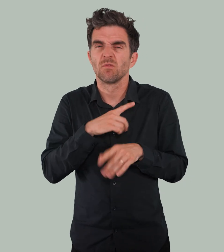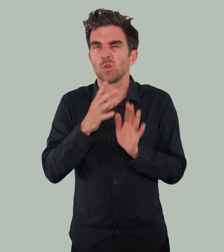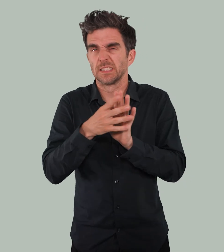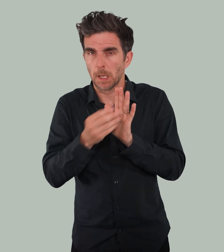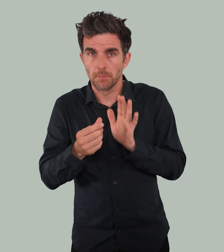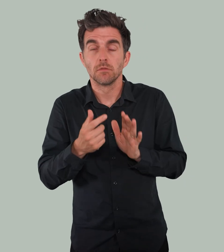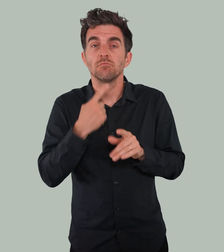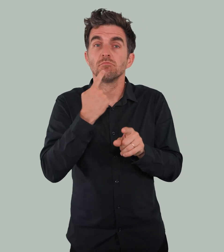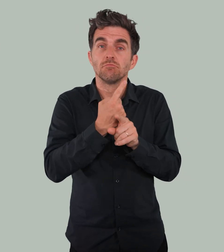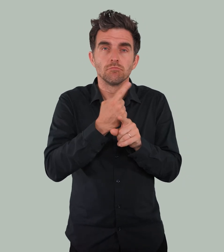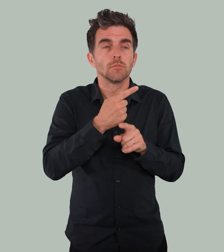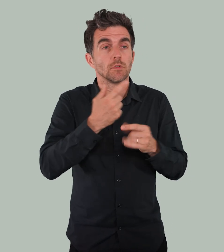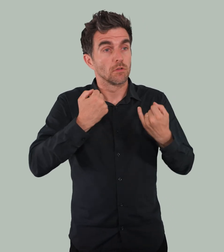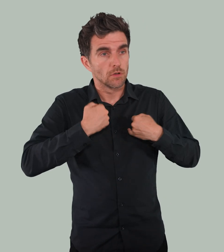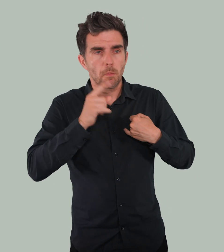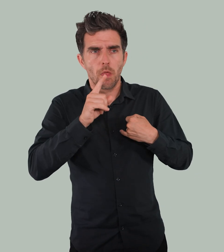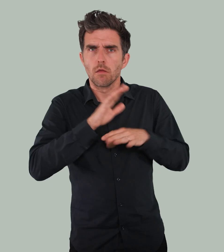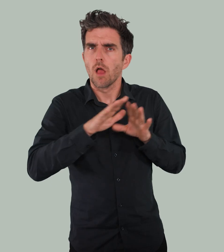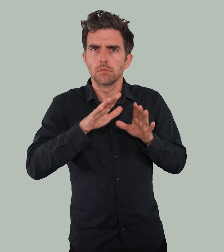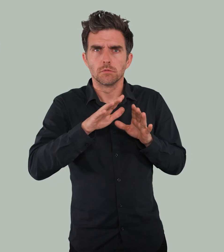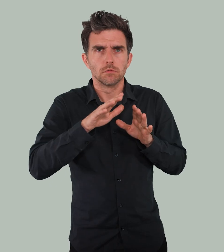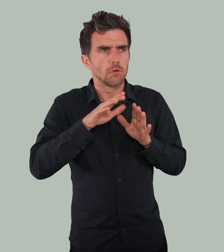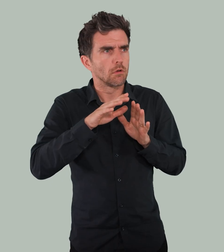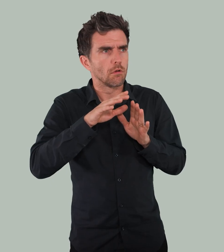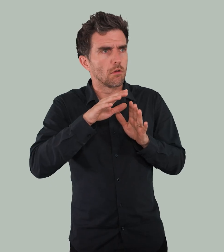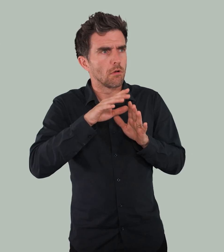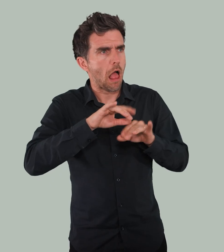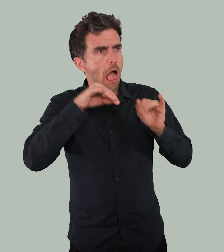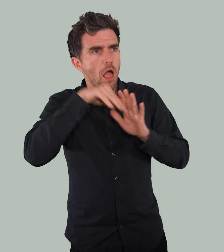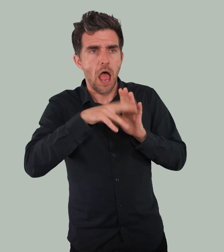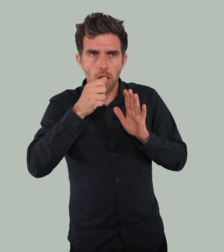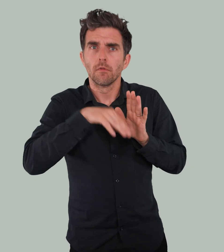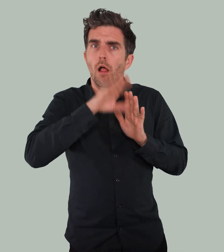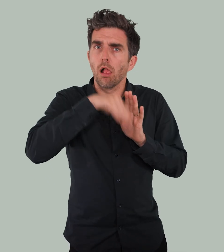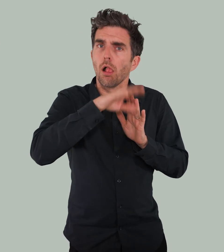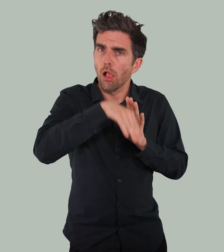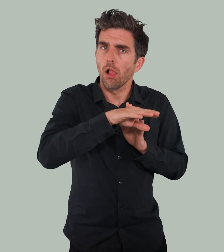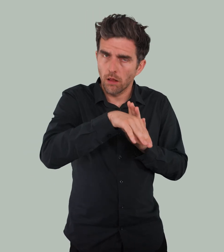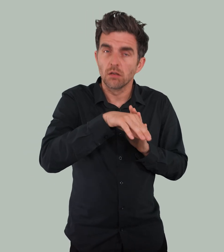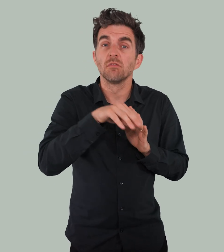For example, responses that mention fluctuating conditions